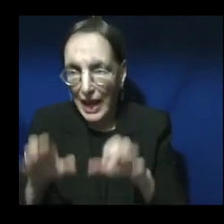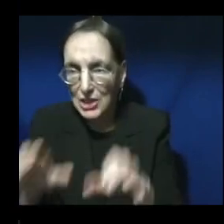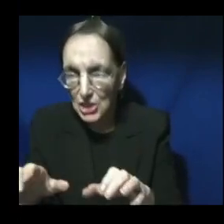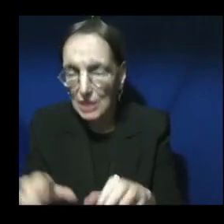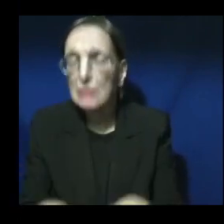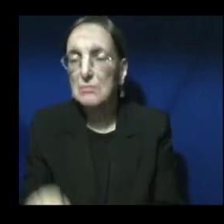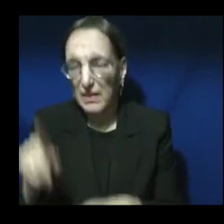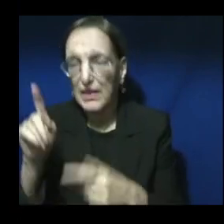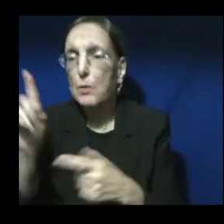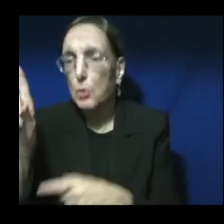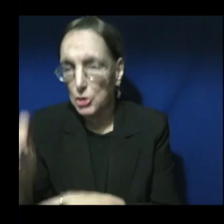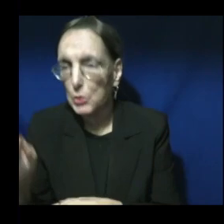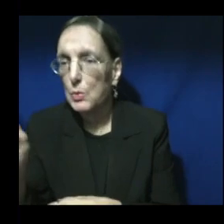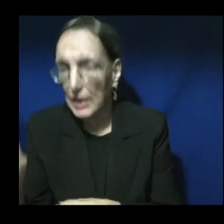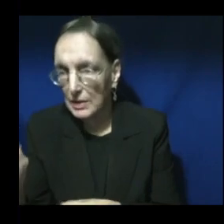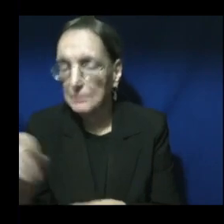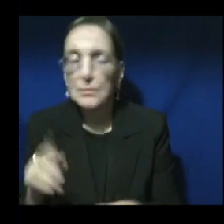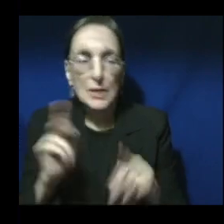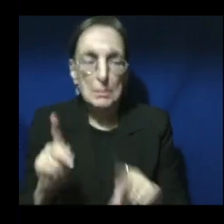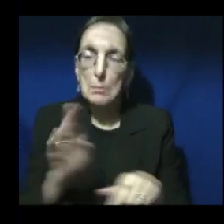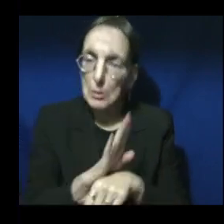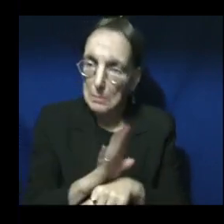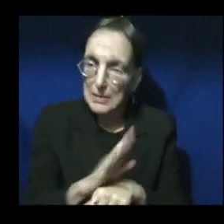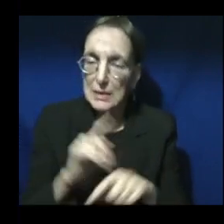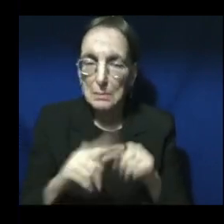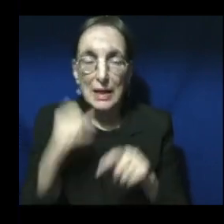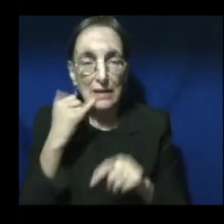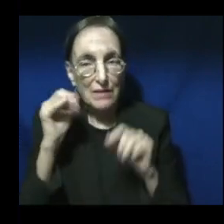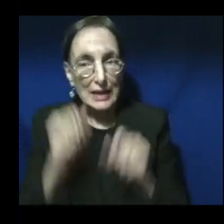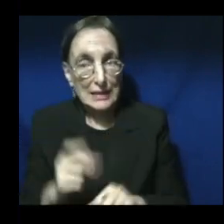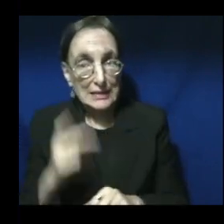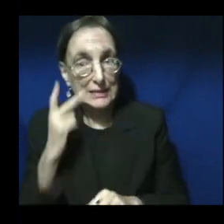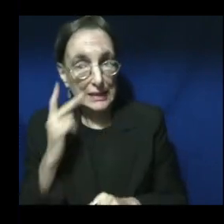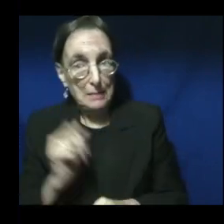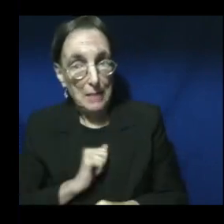opportunity to see myself as a helper, if voting becomes an opportunity to see myself as a voter,